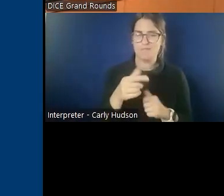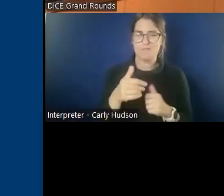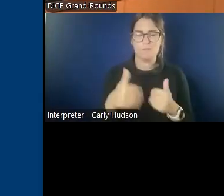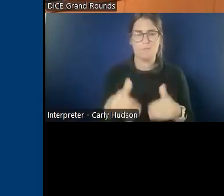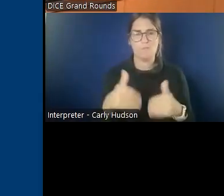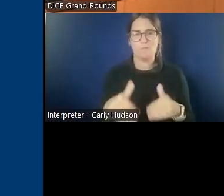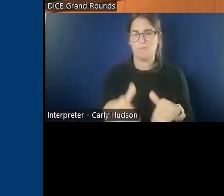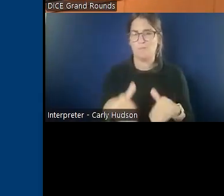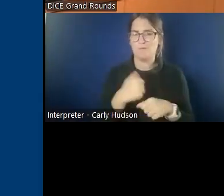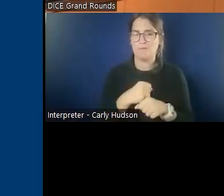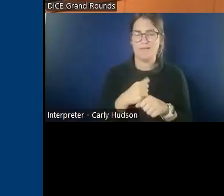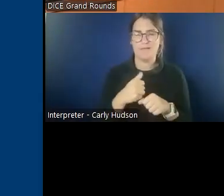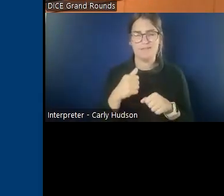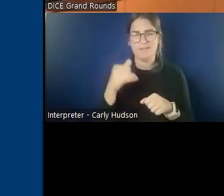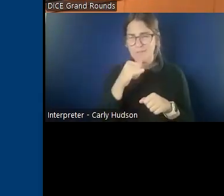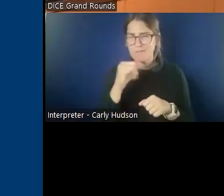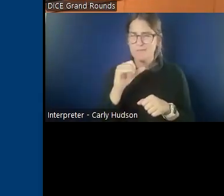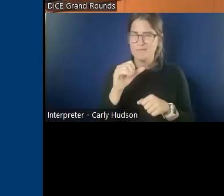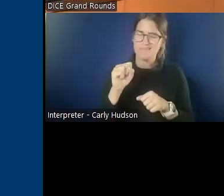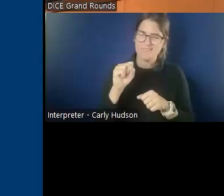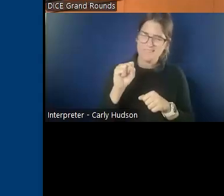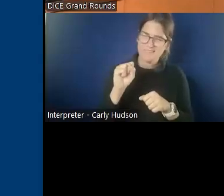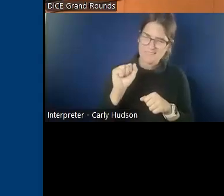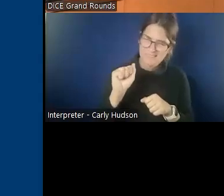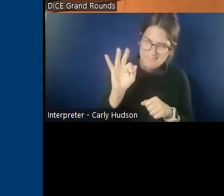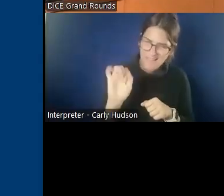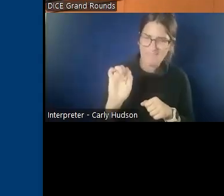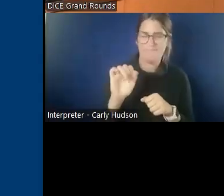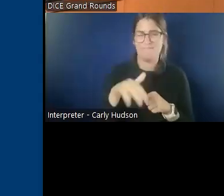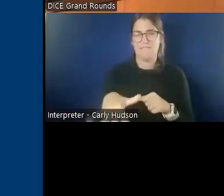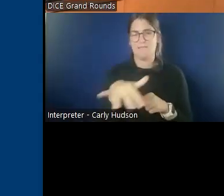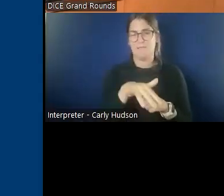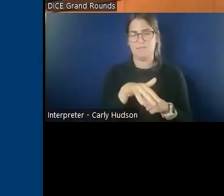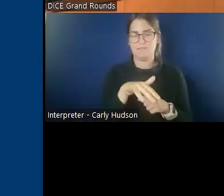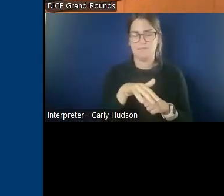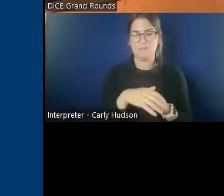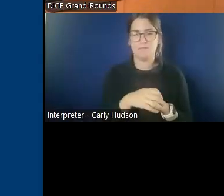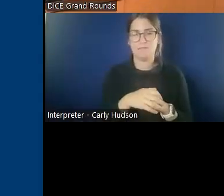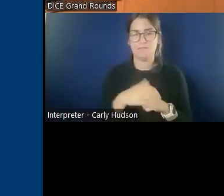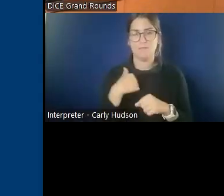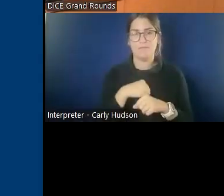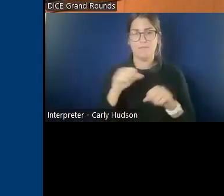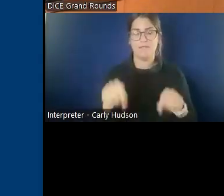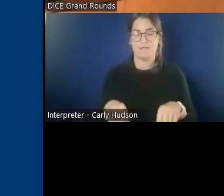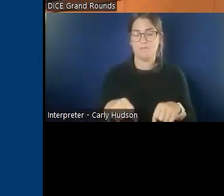a safe space with our group um to the point where we've been able to evolve